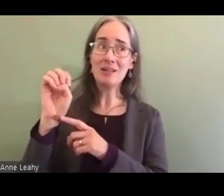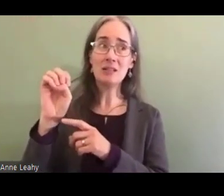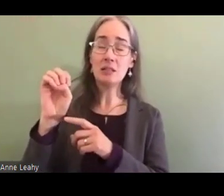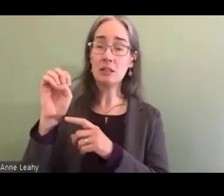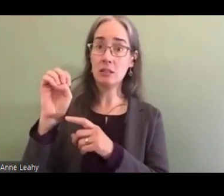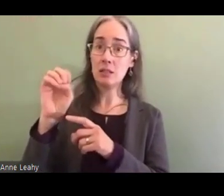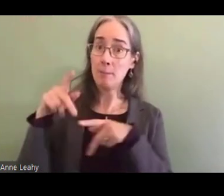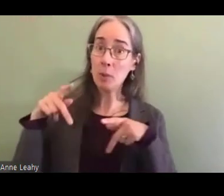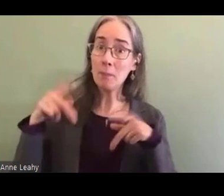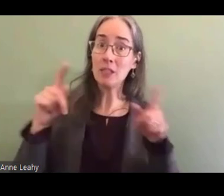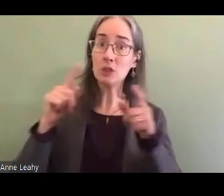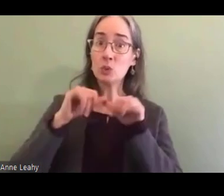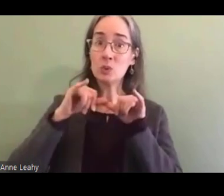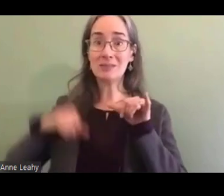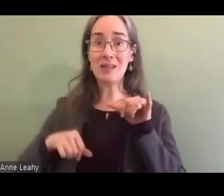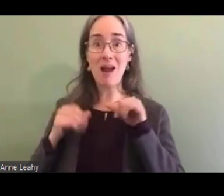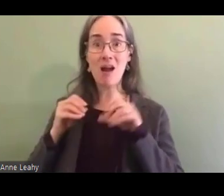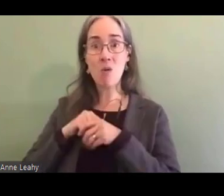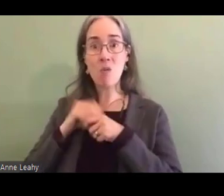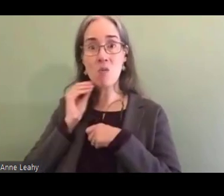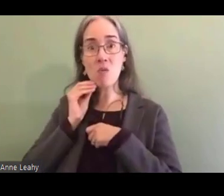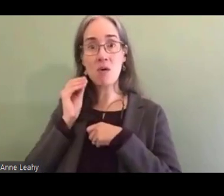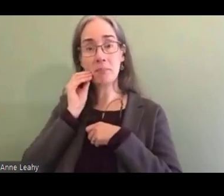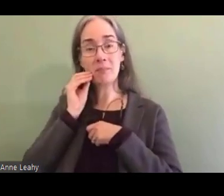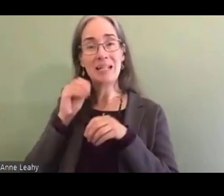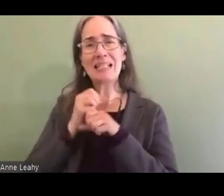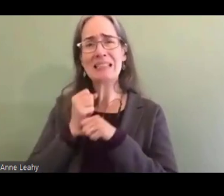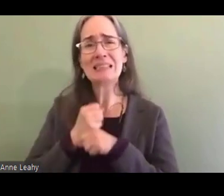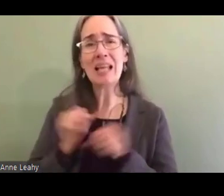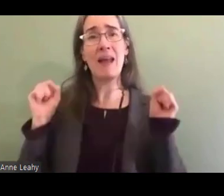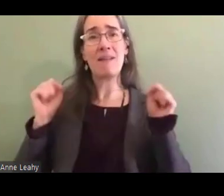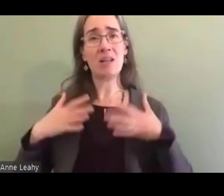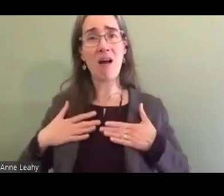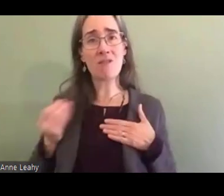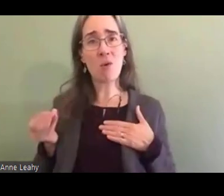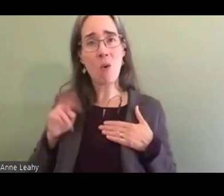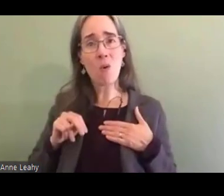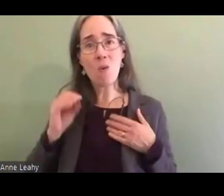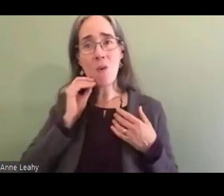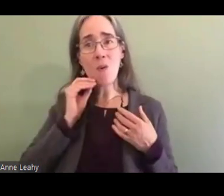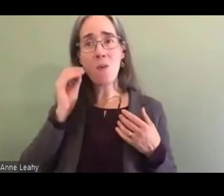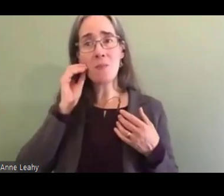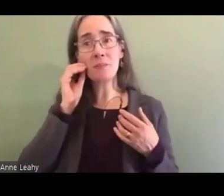to stay at home in the safety of your own home.